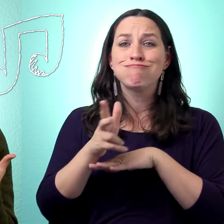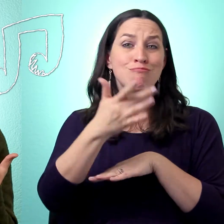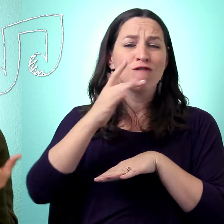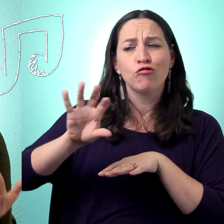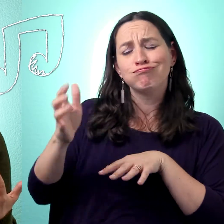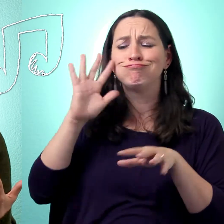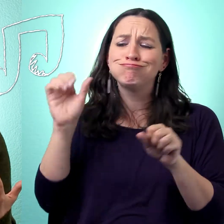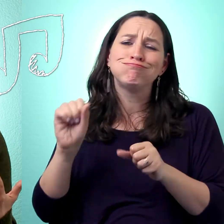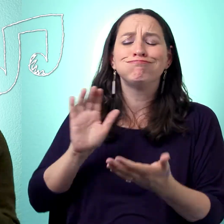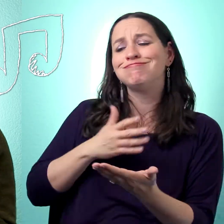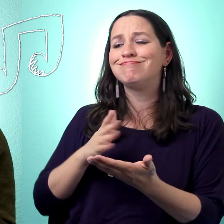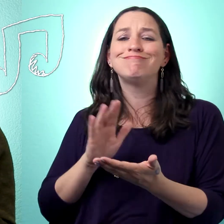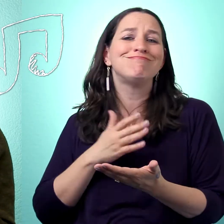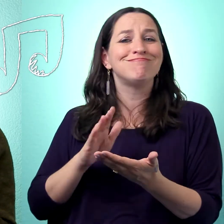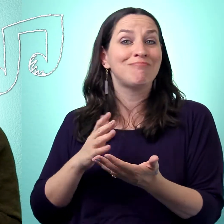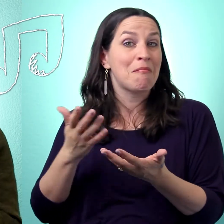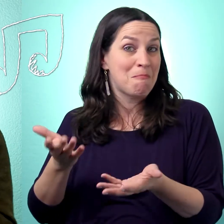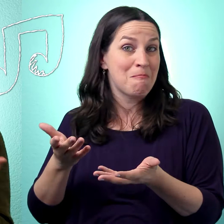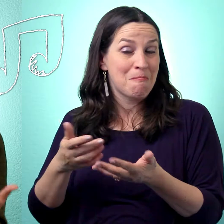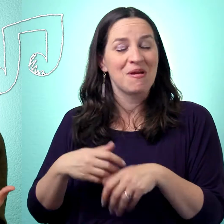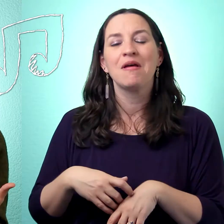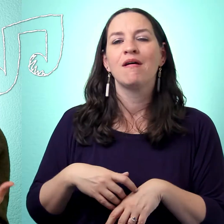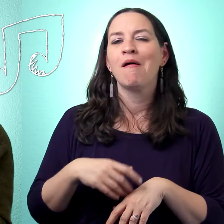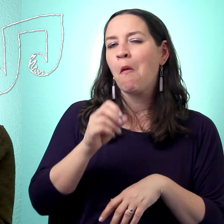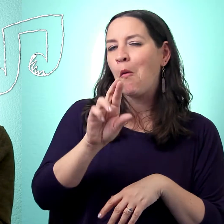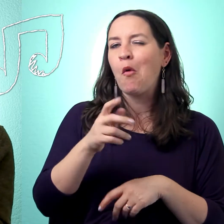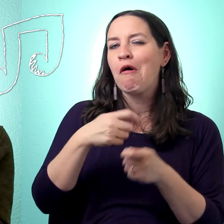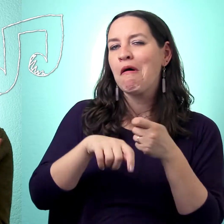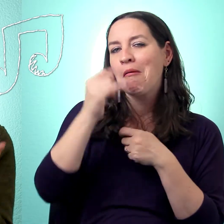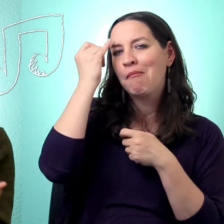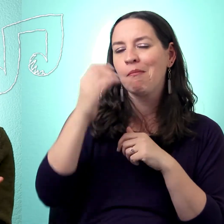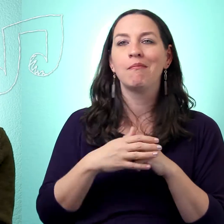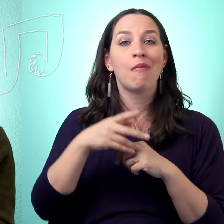that's going to pump you up? Do you like listening to a podcast about something that's really interesting?